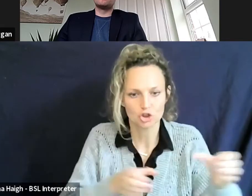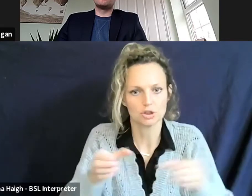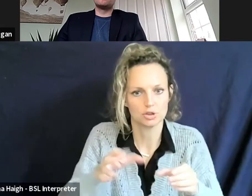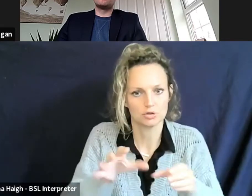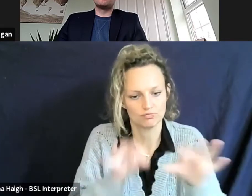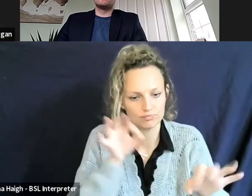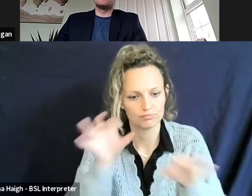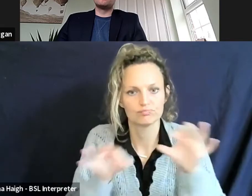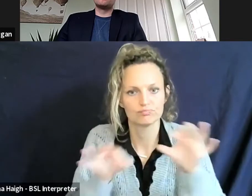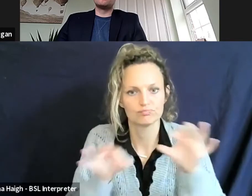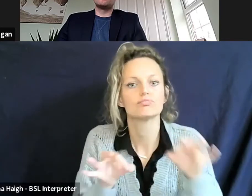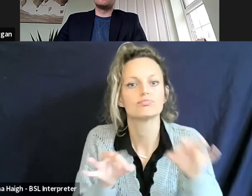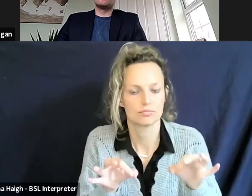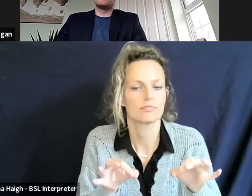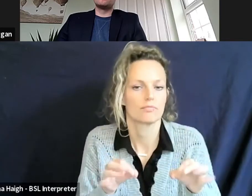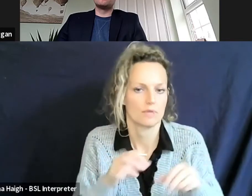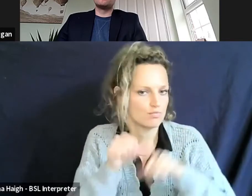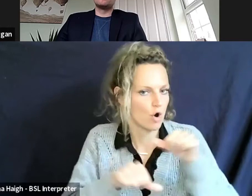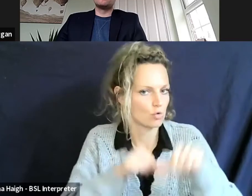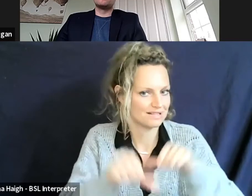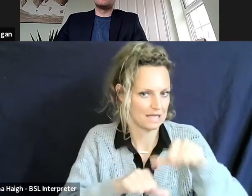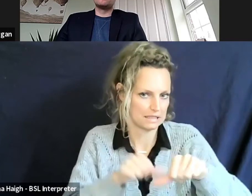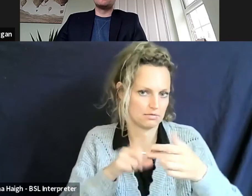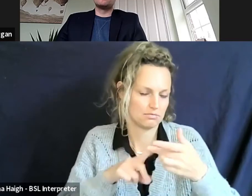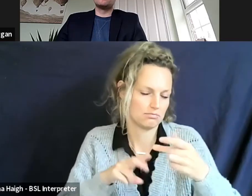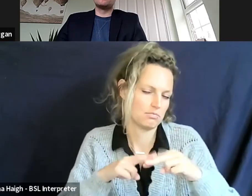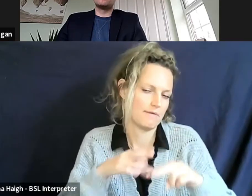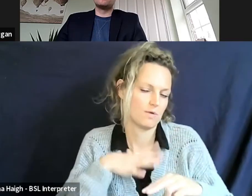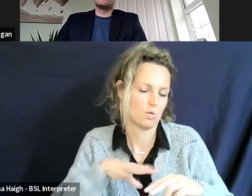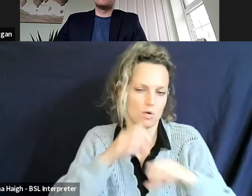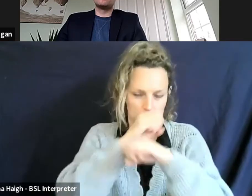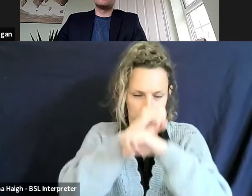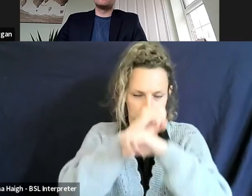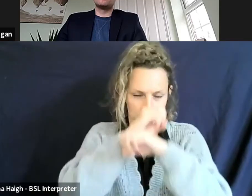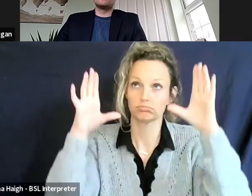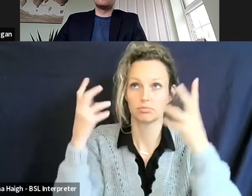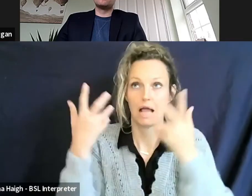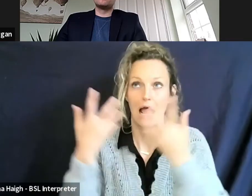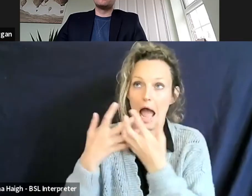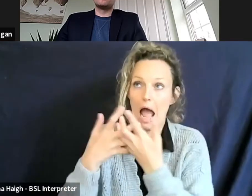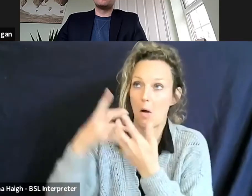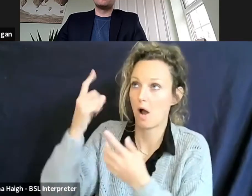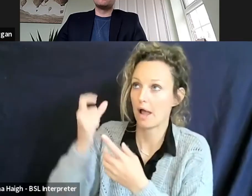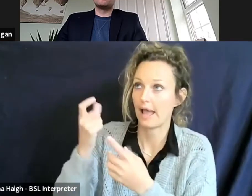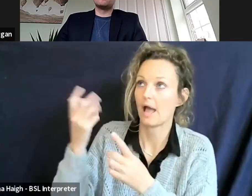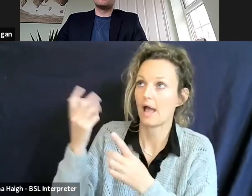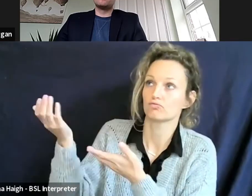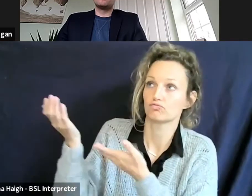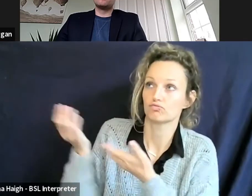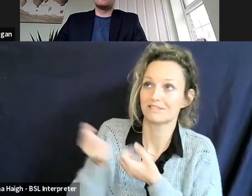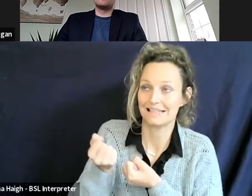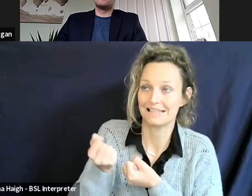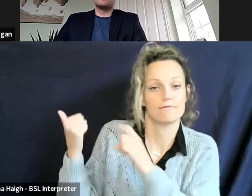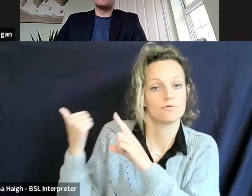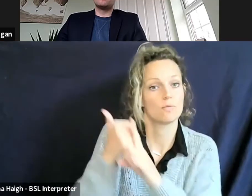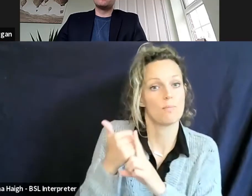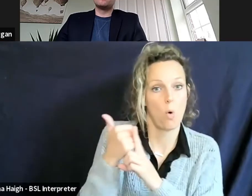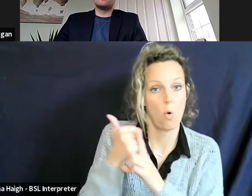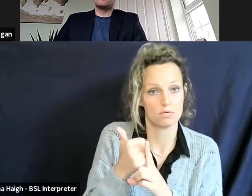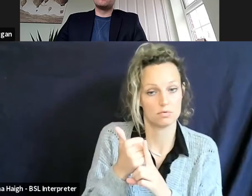selection process.